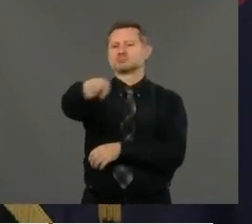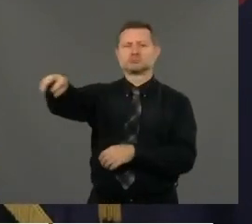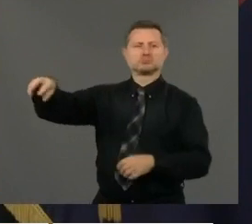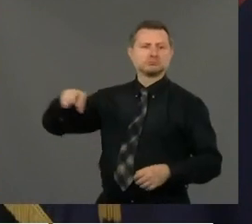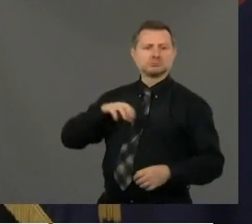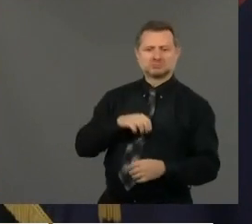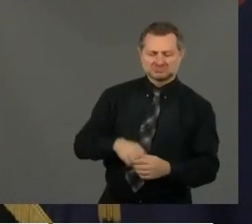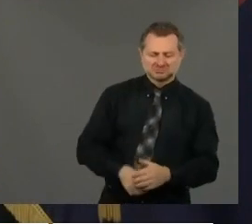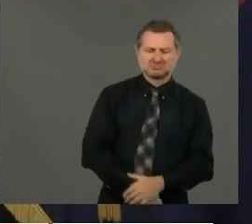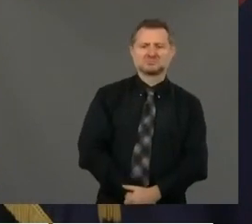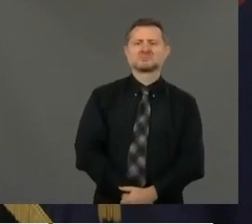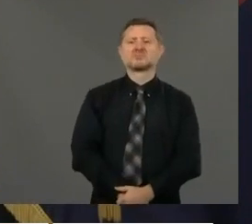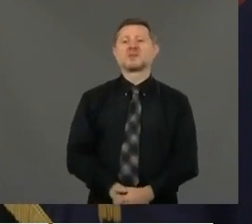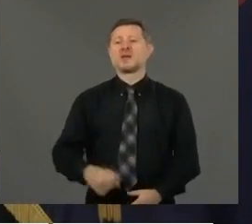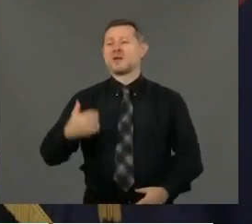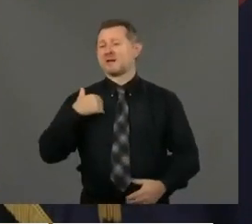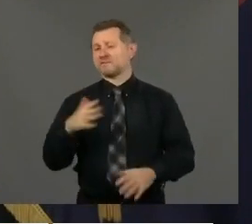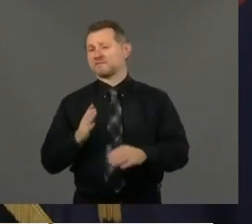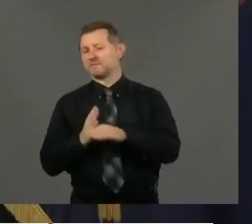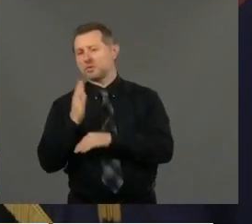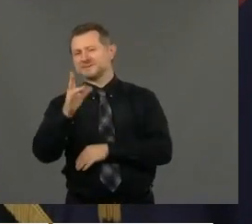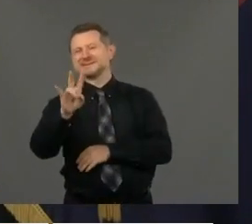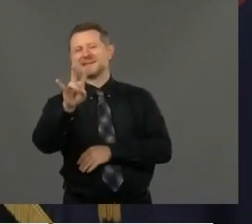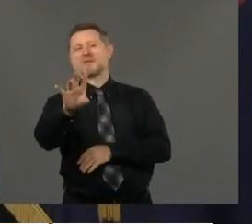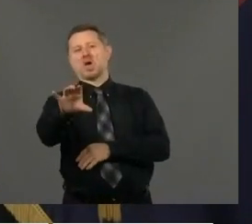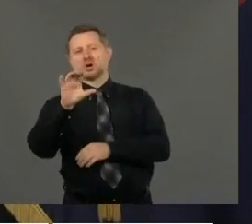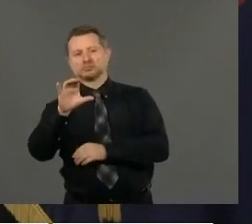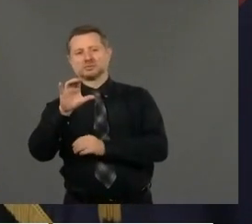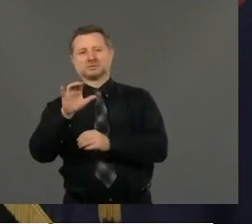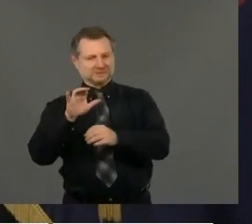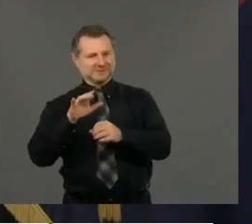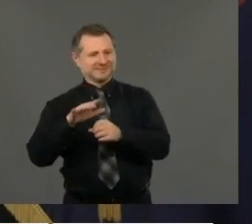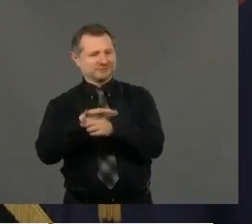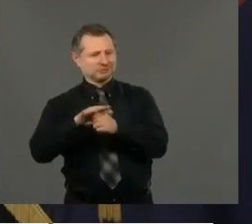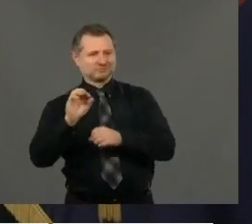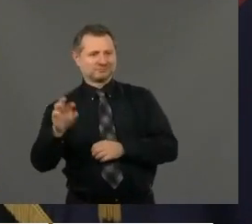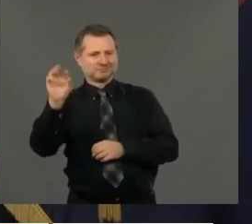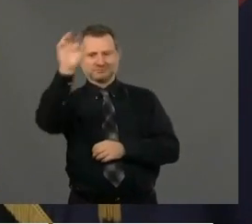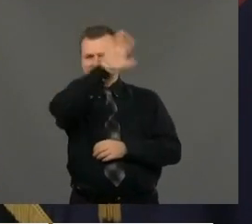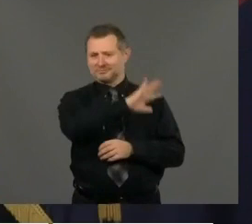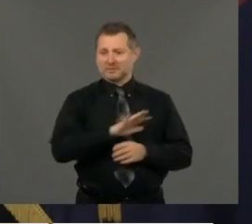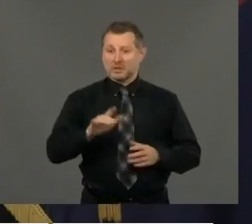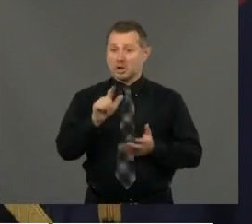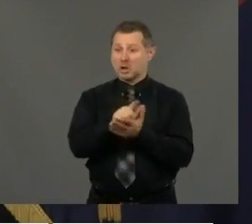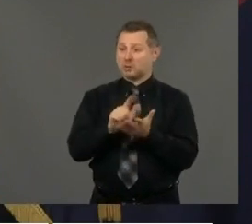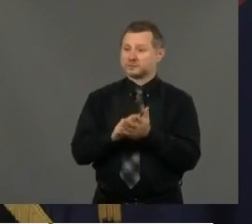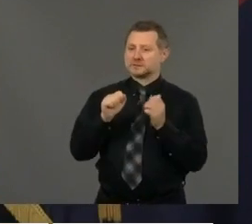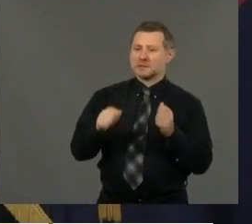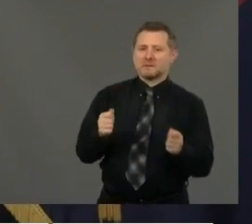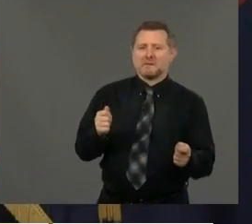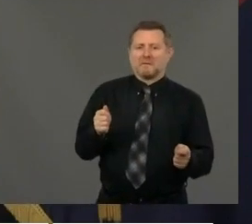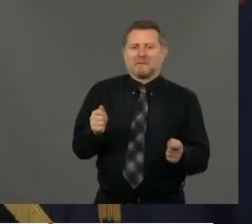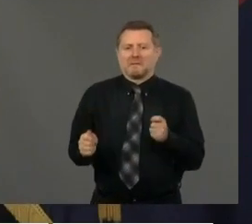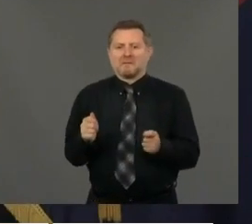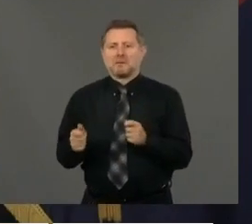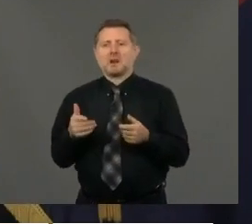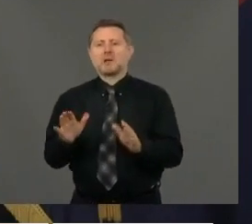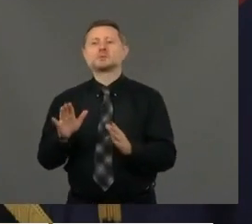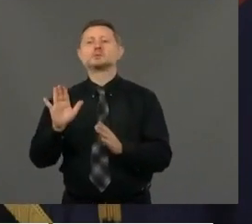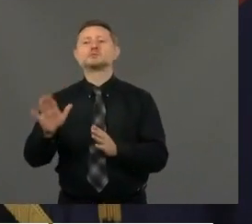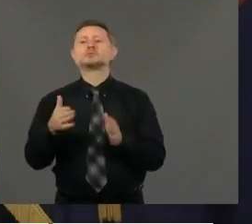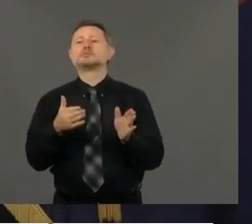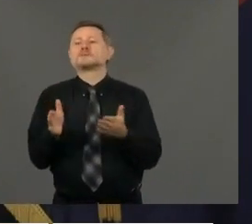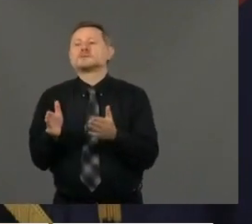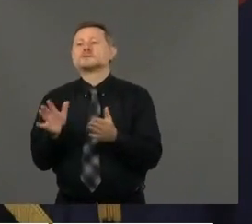IT IS A SET FORMULA FOR EVERY